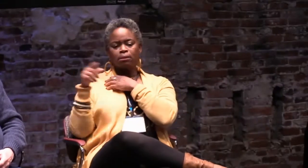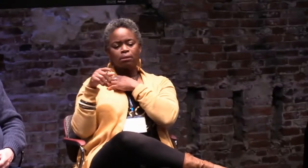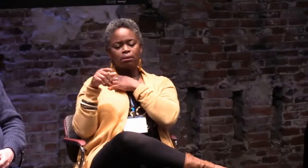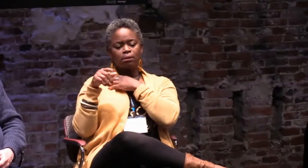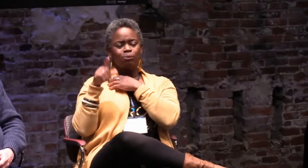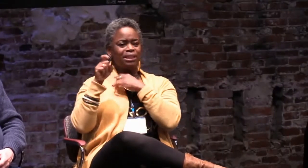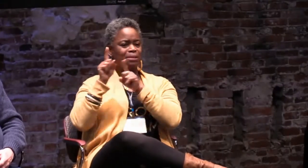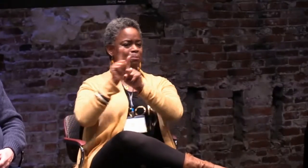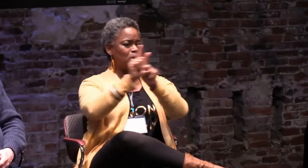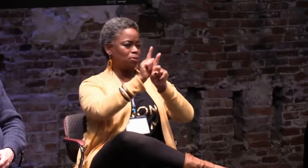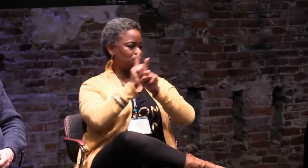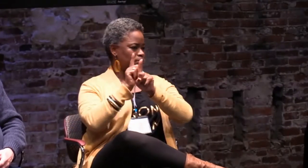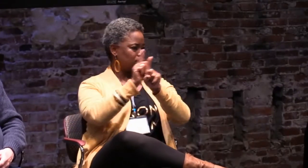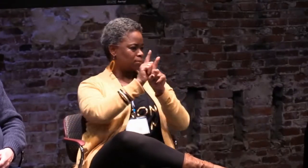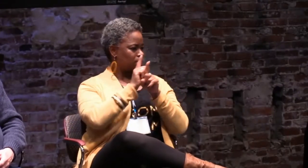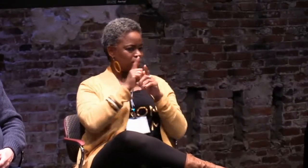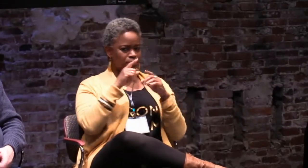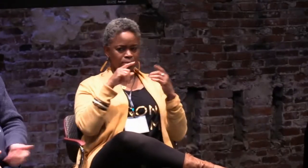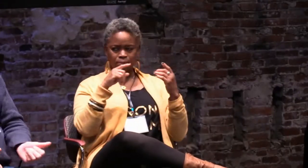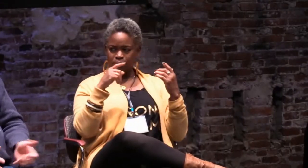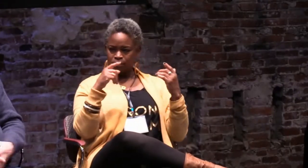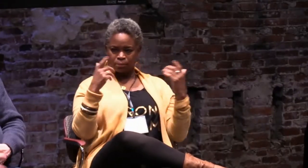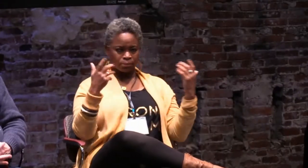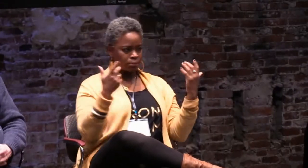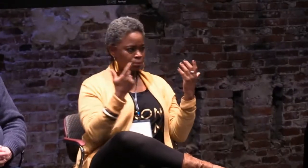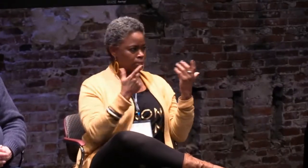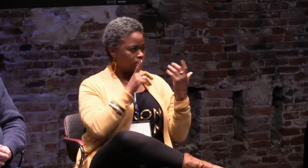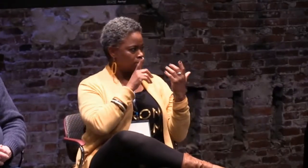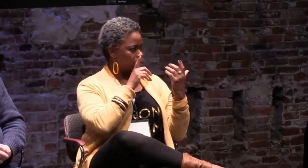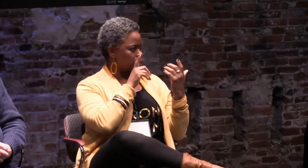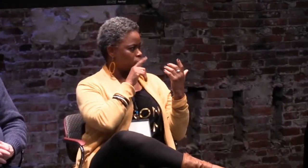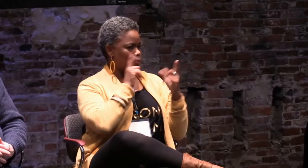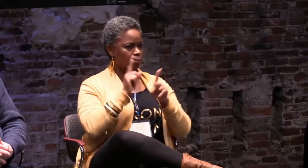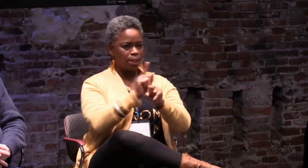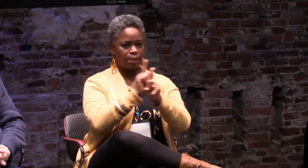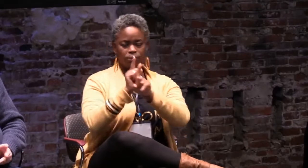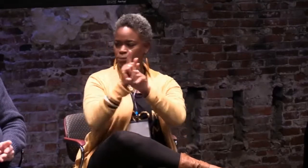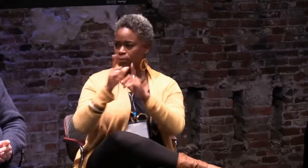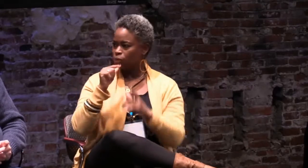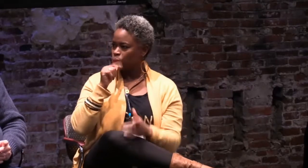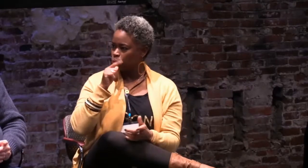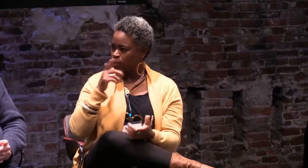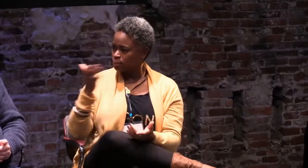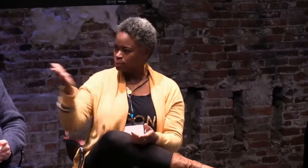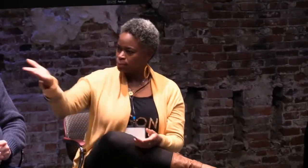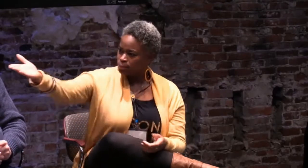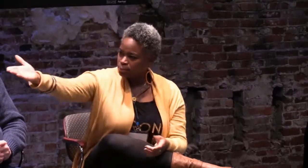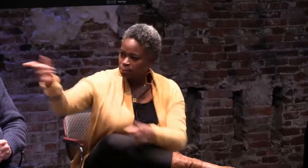[Additional Translator] So I'll add to what Andrew was saying. Mentorship, mentorship, mentorship. Who are the mentors?